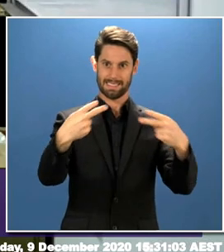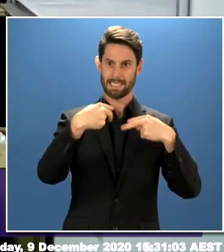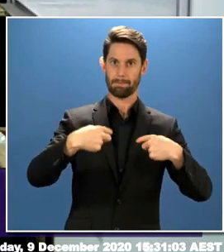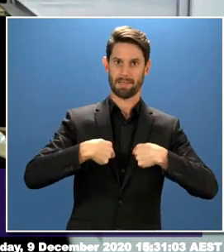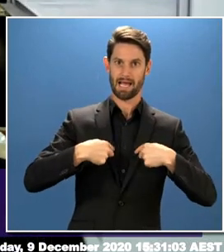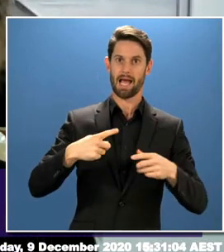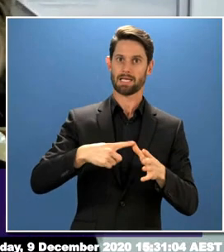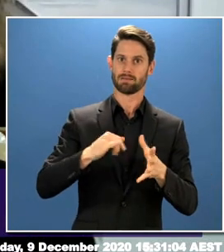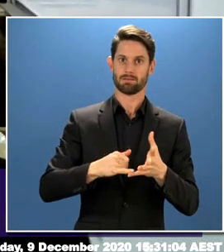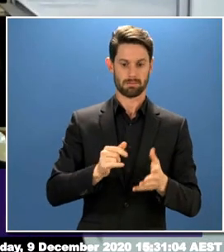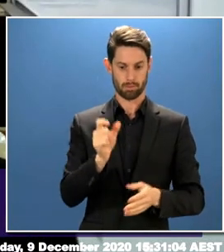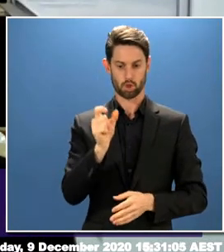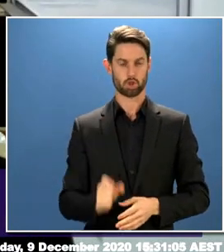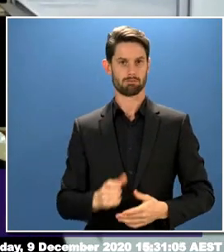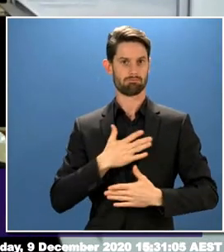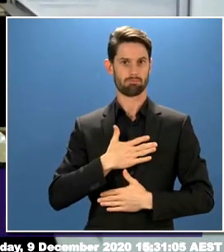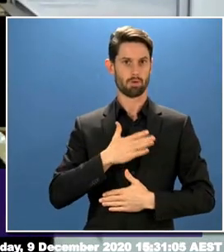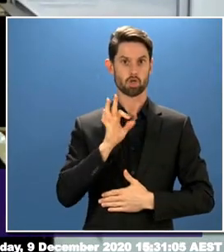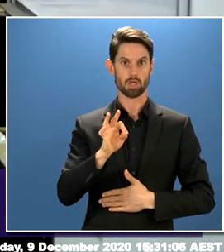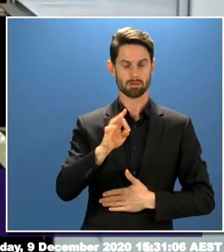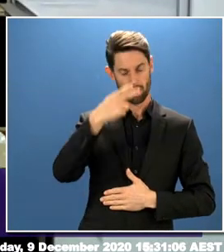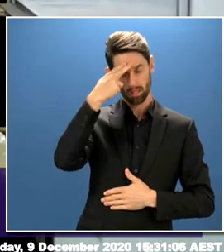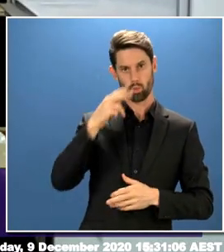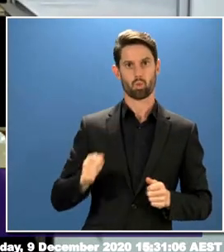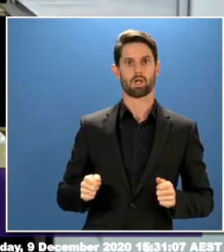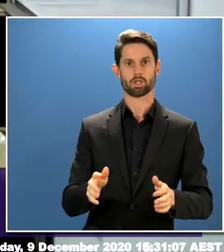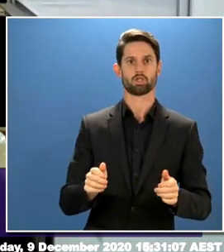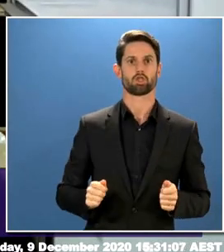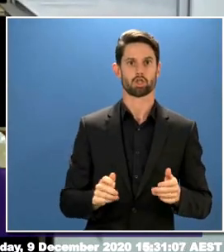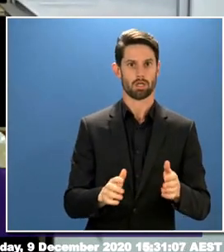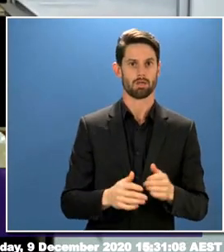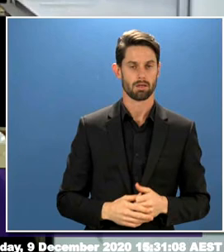This was a way of doing that, but with self-directed funds they were able to